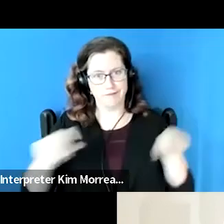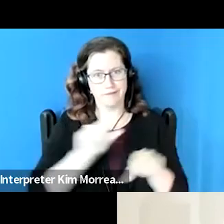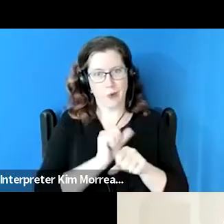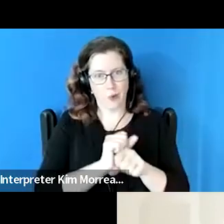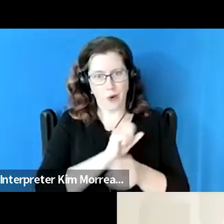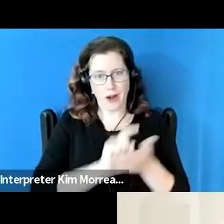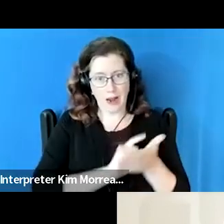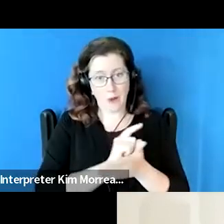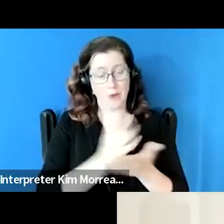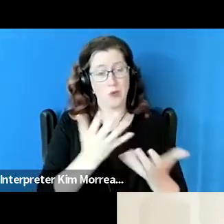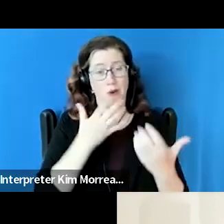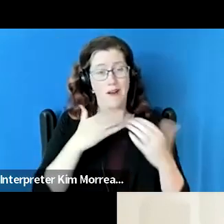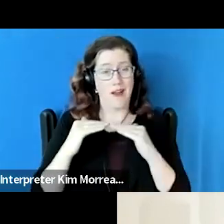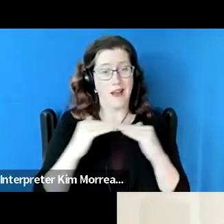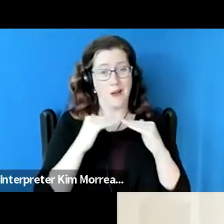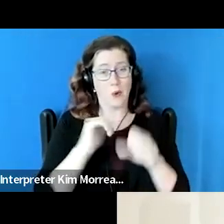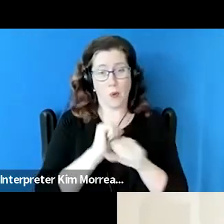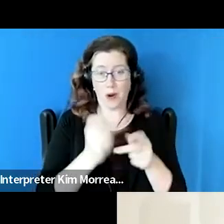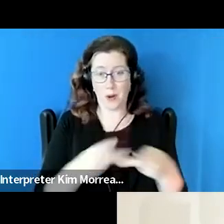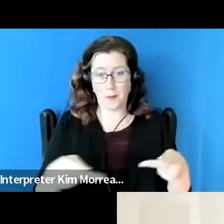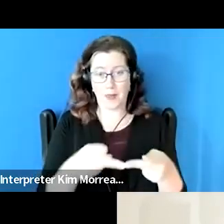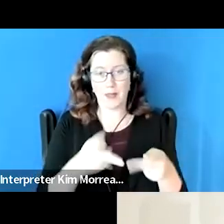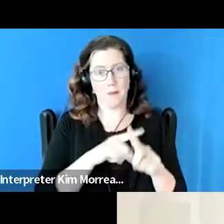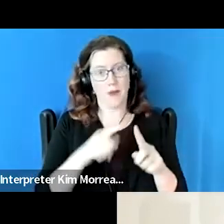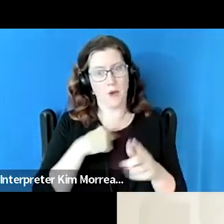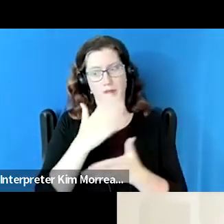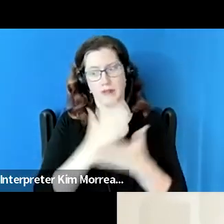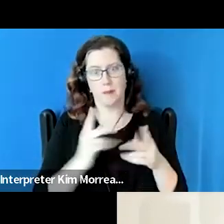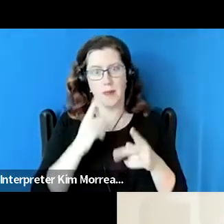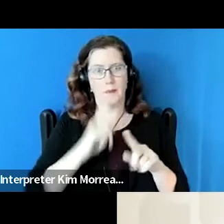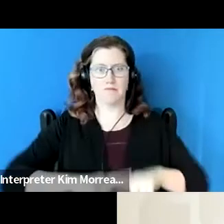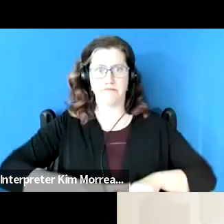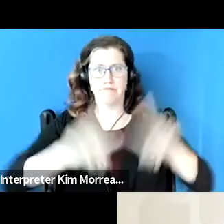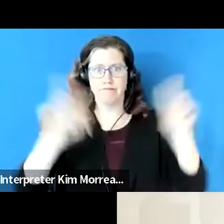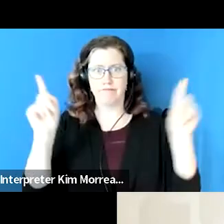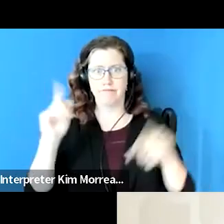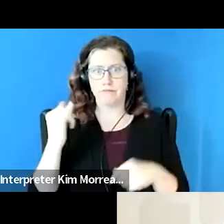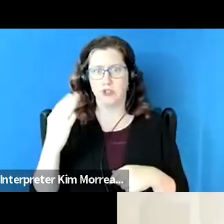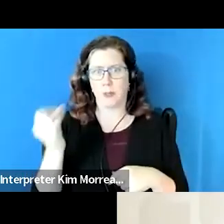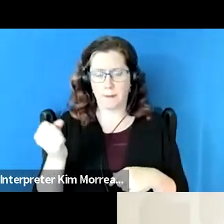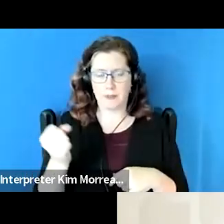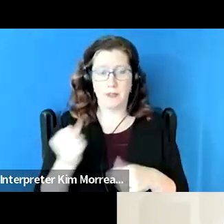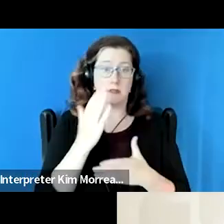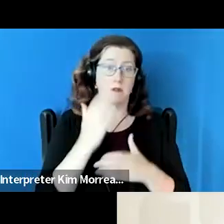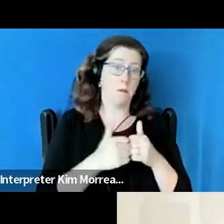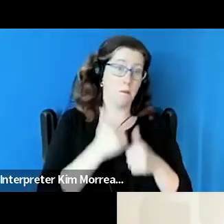workplace and you have people that have very different jobs. Most of our staff have to work in the